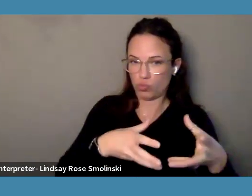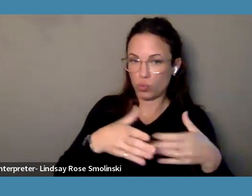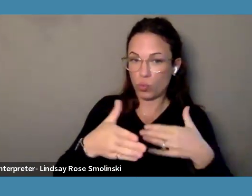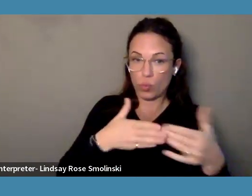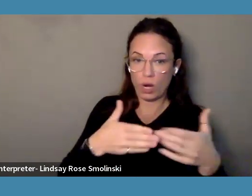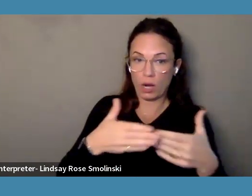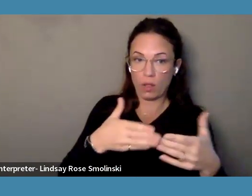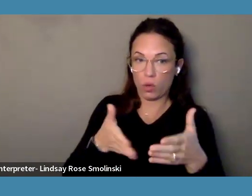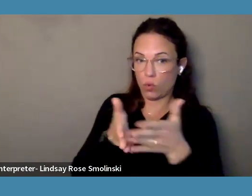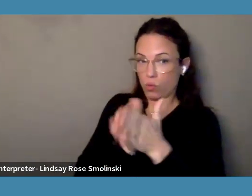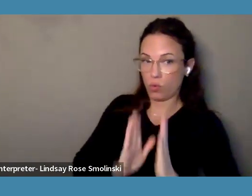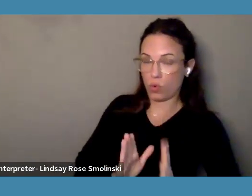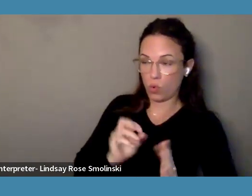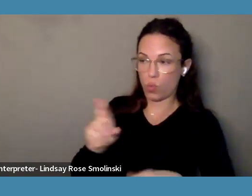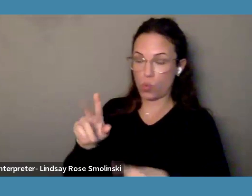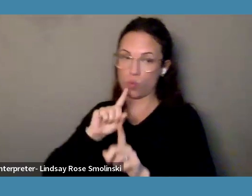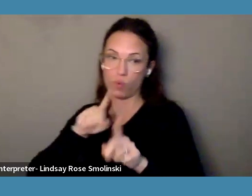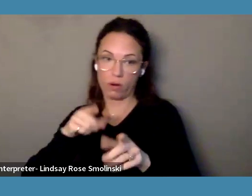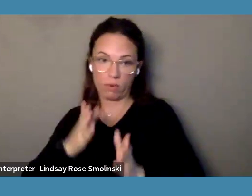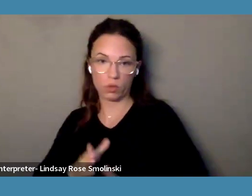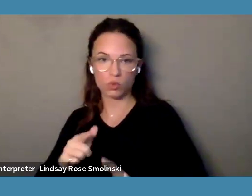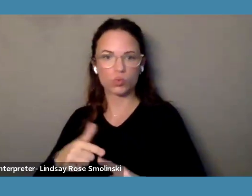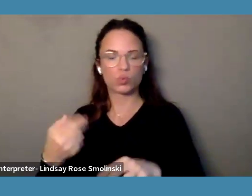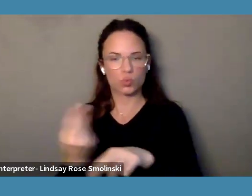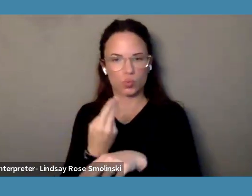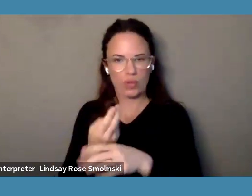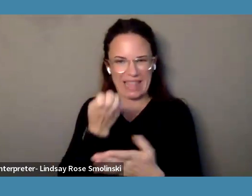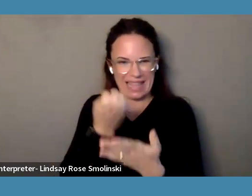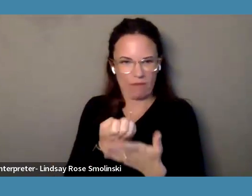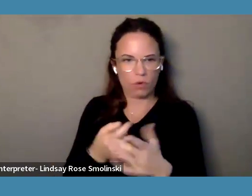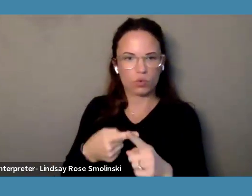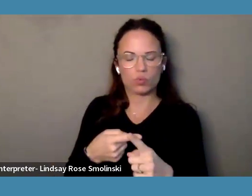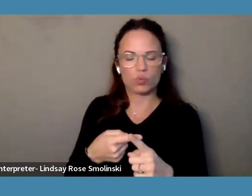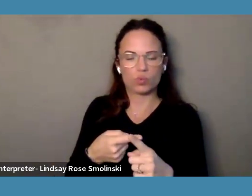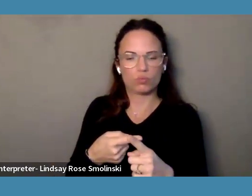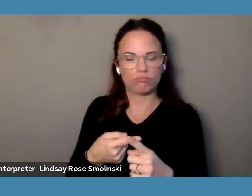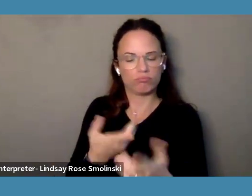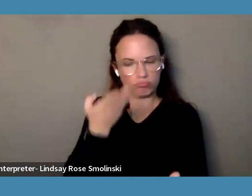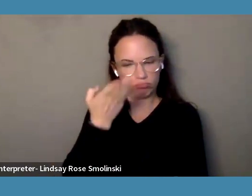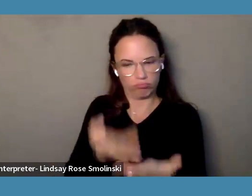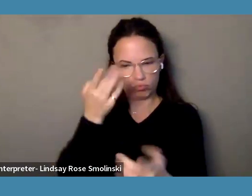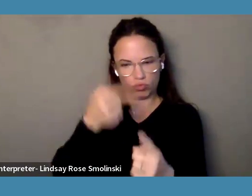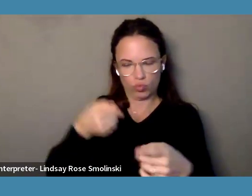or the respondent to use the evidence to prove to the court and the hearing officer